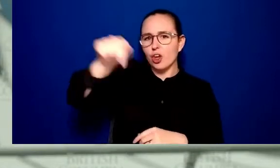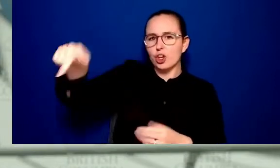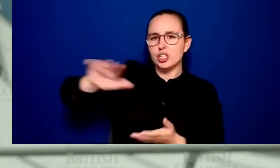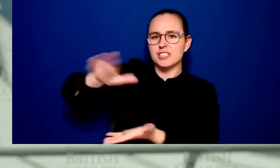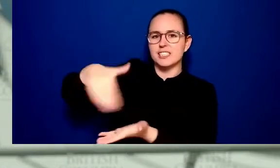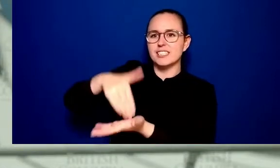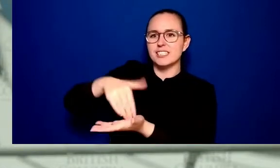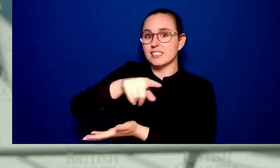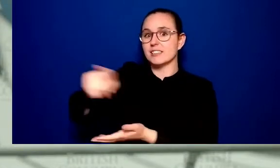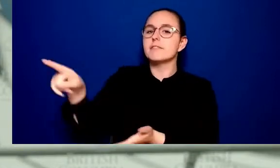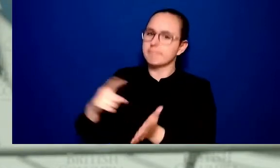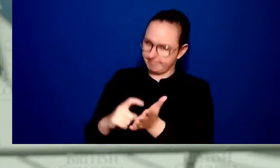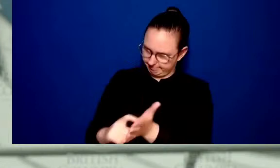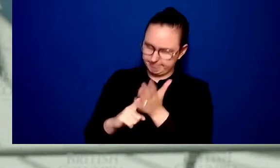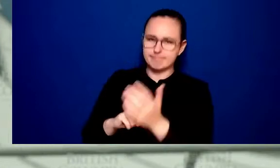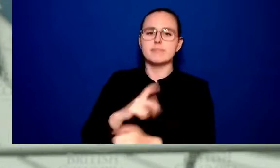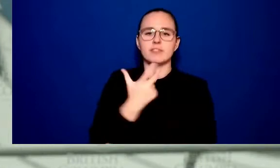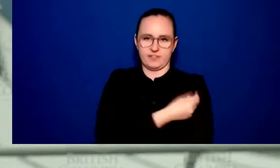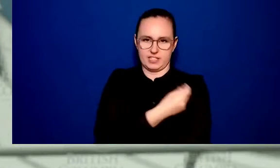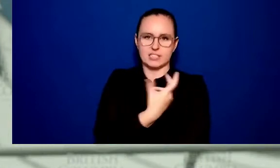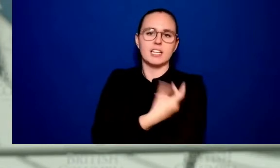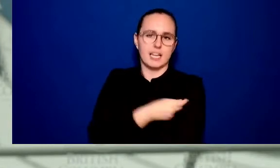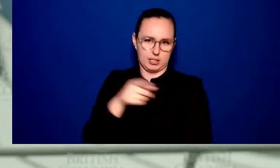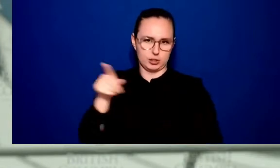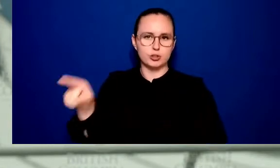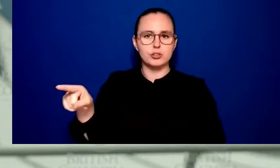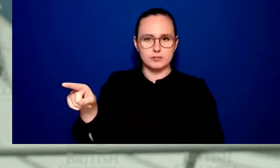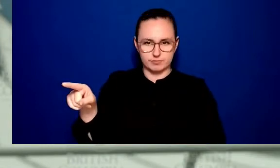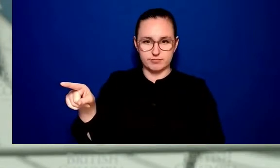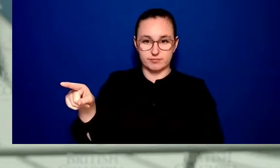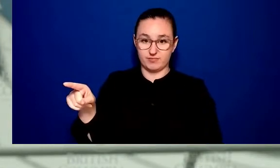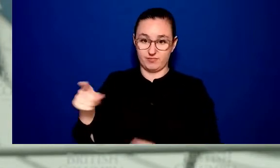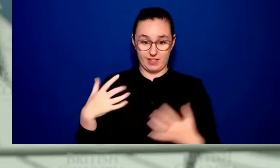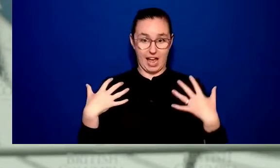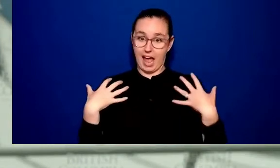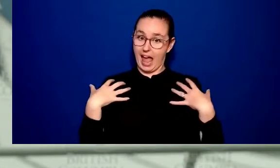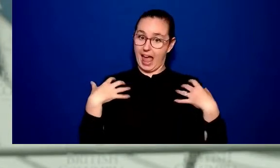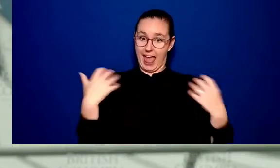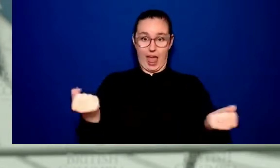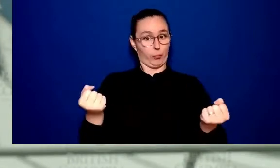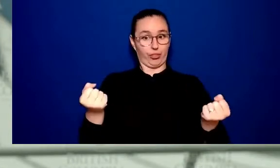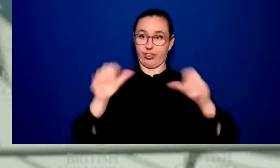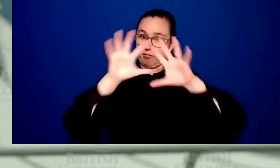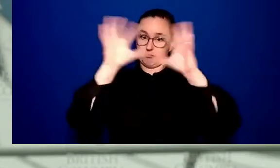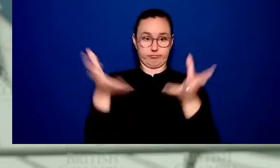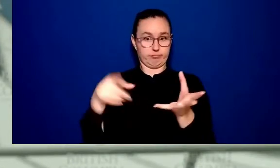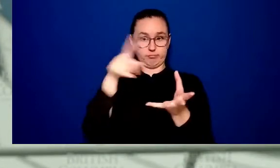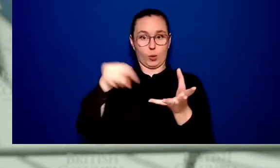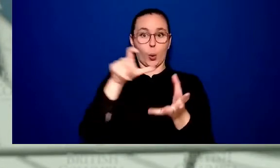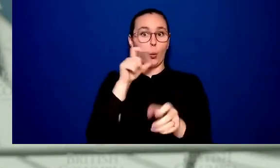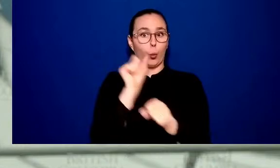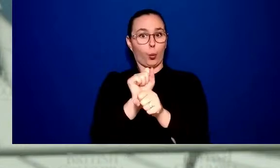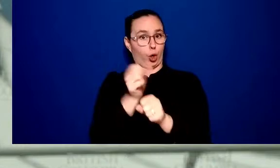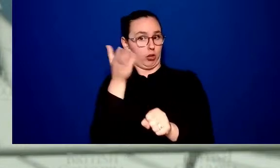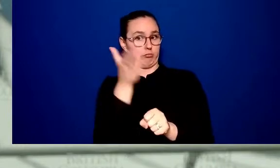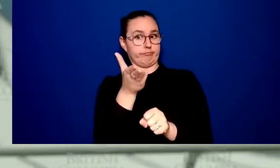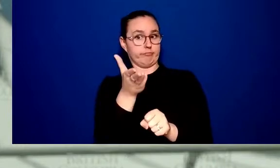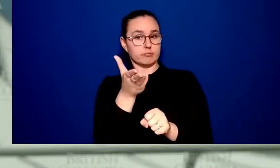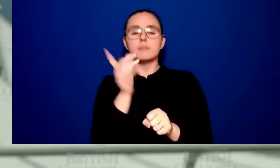apply to healthcare workers in all settings and all workers in health care settings. It is very broad for the very reasons